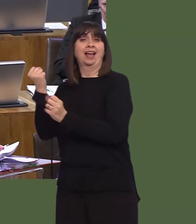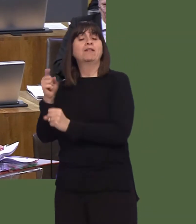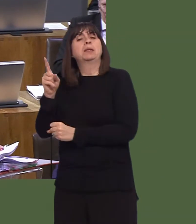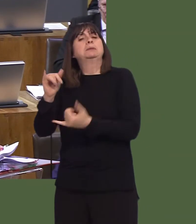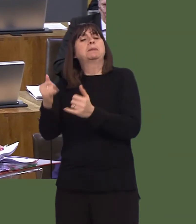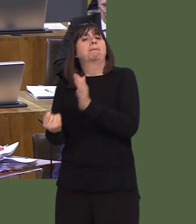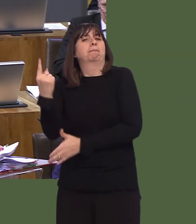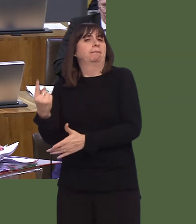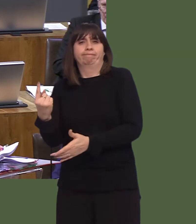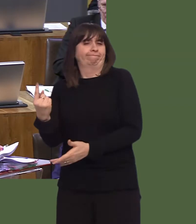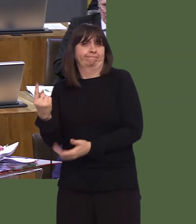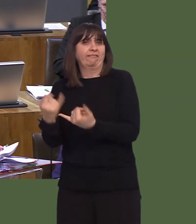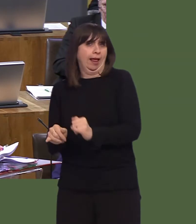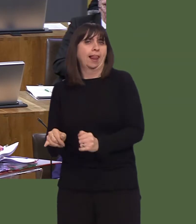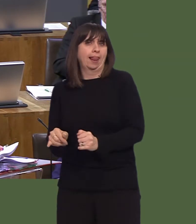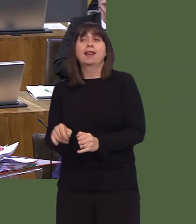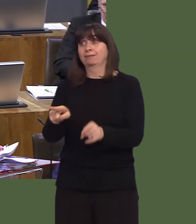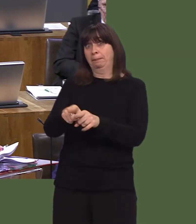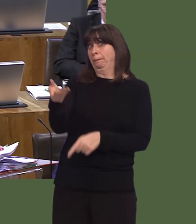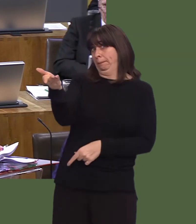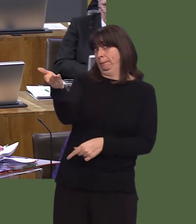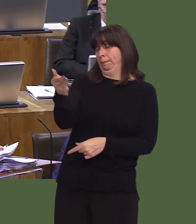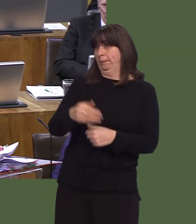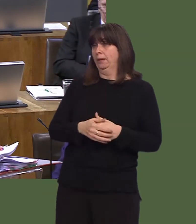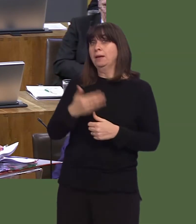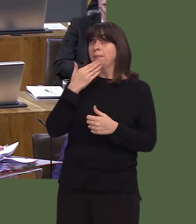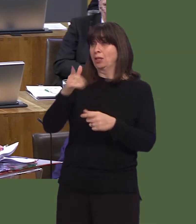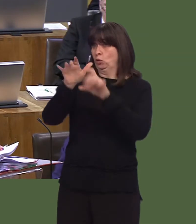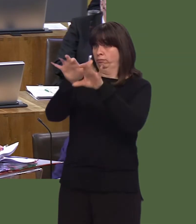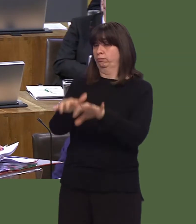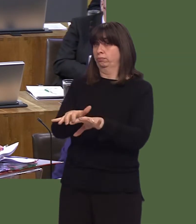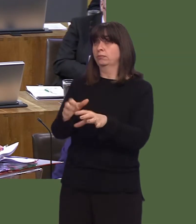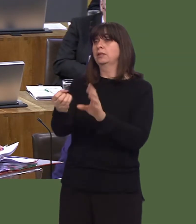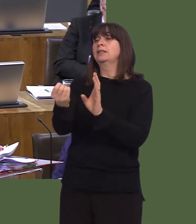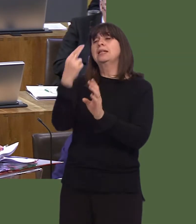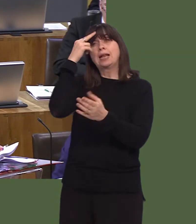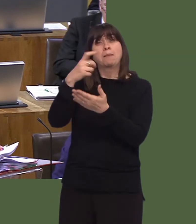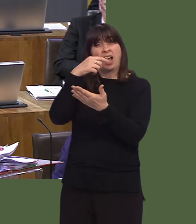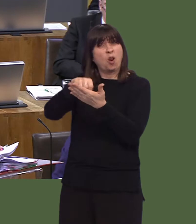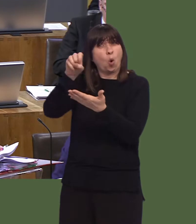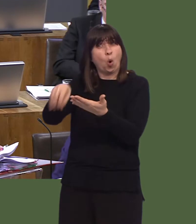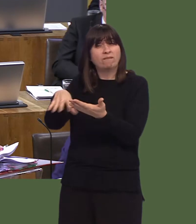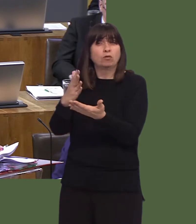Now, the Member has given an example of that. If the Member could provide me with details, confidentially, if the person doesn't want to give theiró Bethan Sayed AM: They're happy to share.